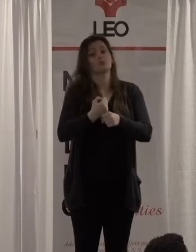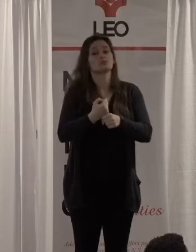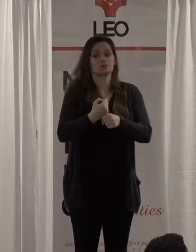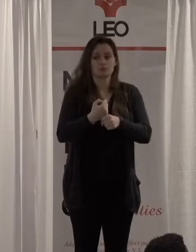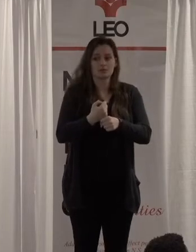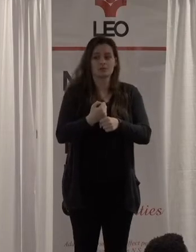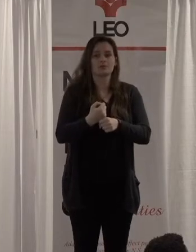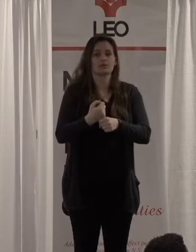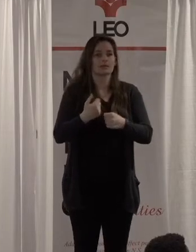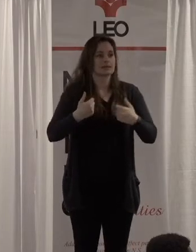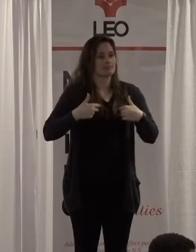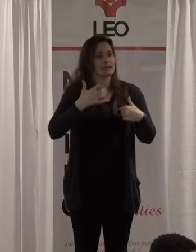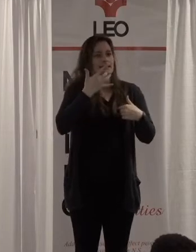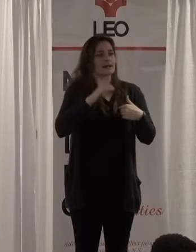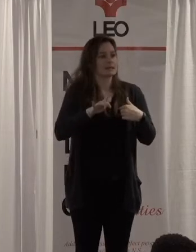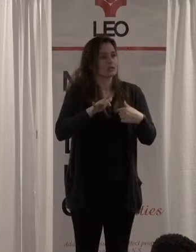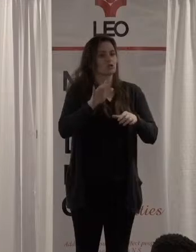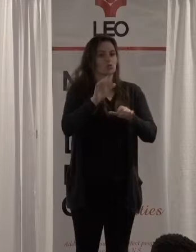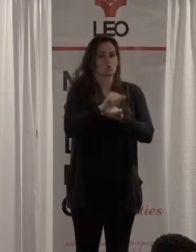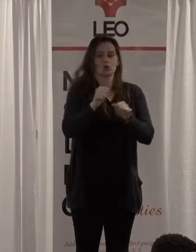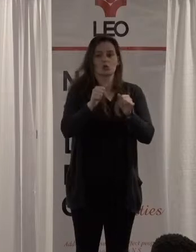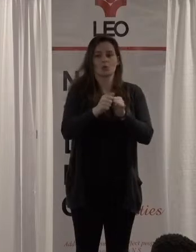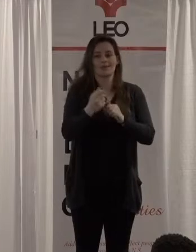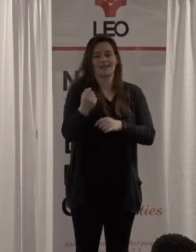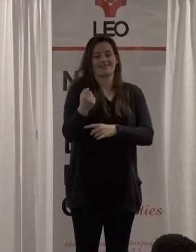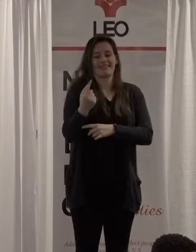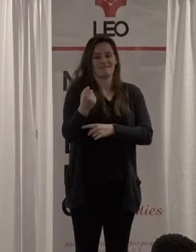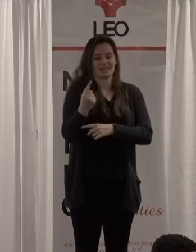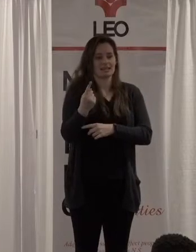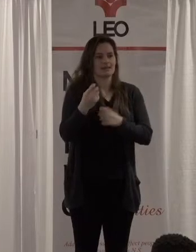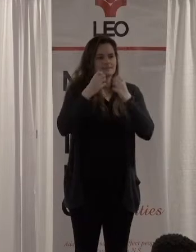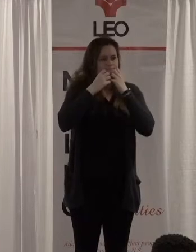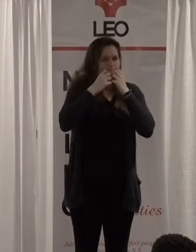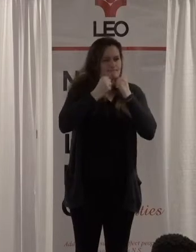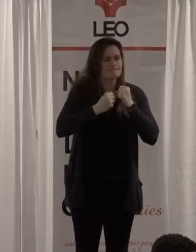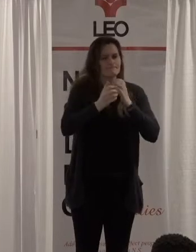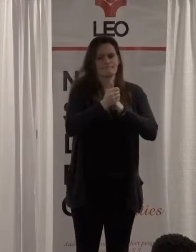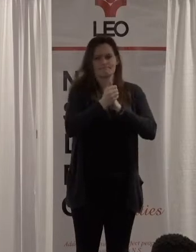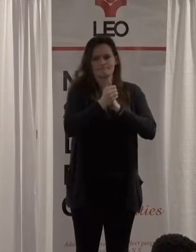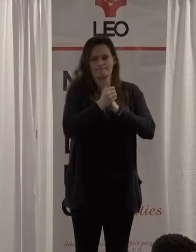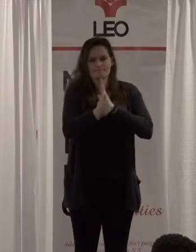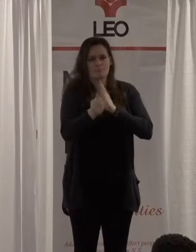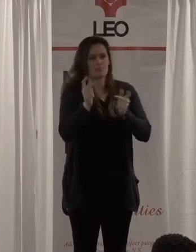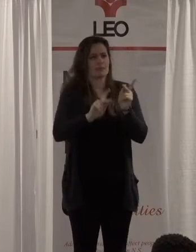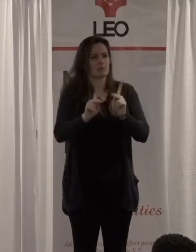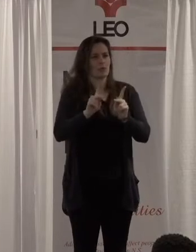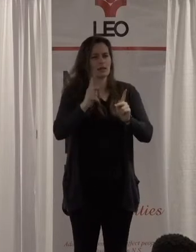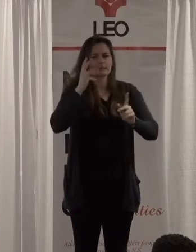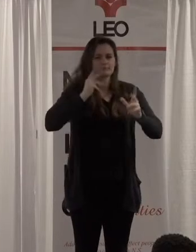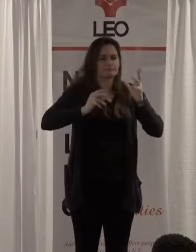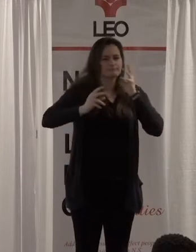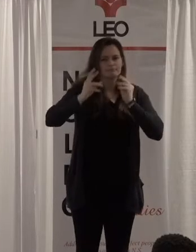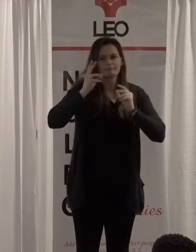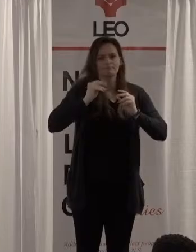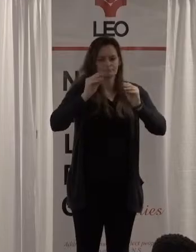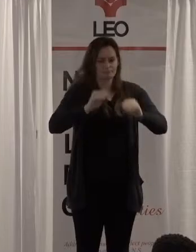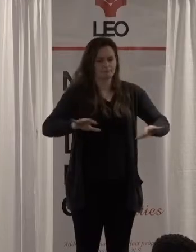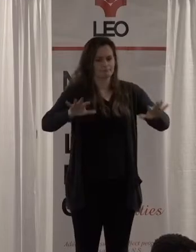WITH 11 PASSIONATE, TALENTED, REALLY EXPERIENCED AND DEDICATED PEOPLE FROM ACROSS NOVA SCOTIA.